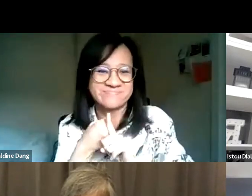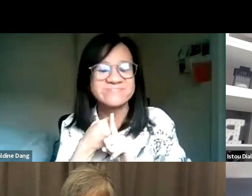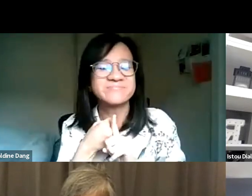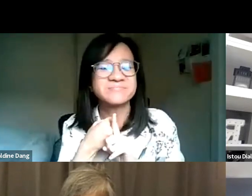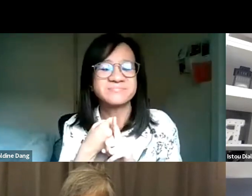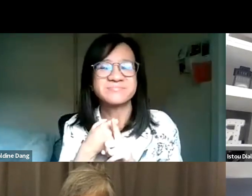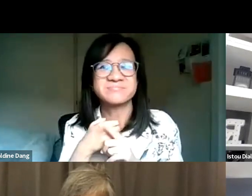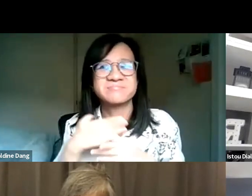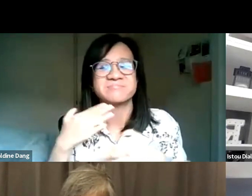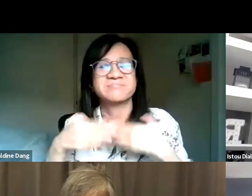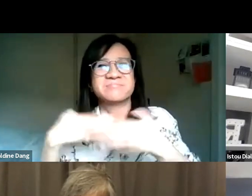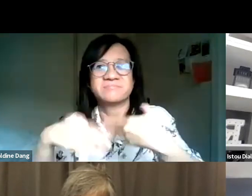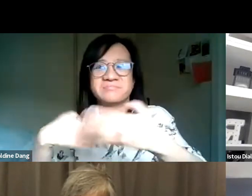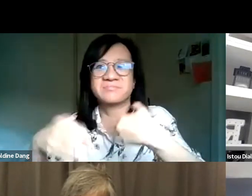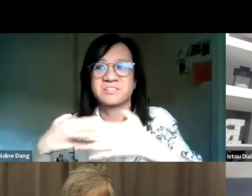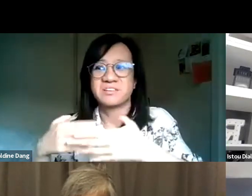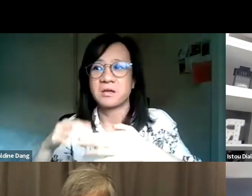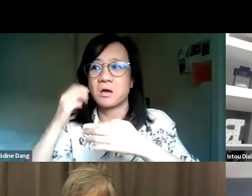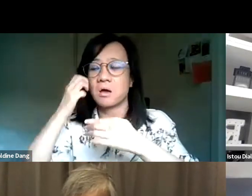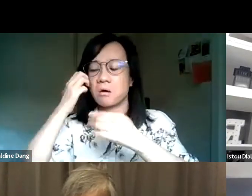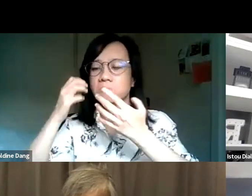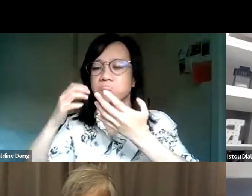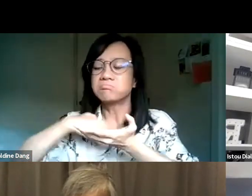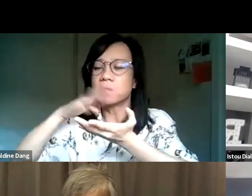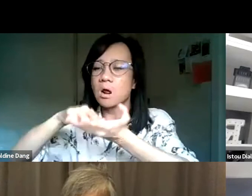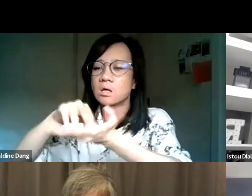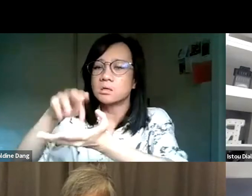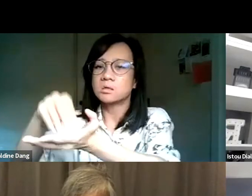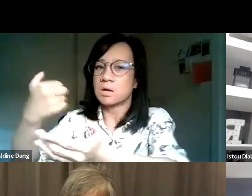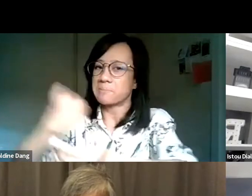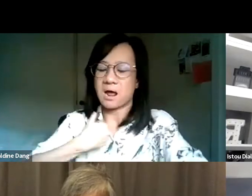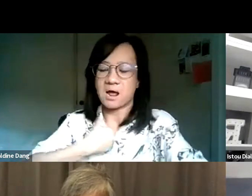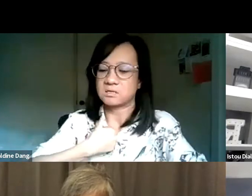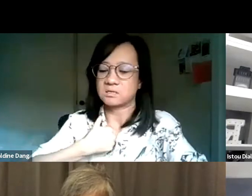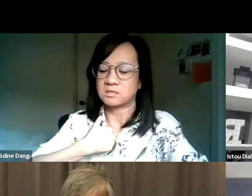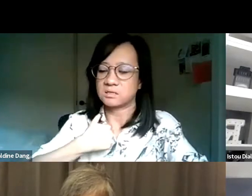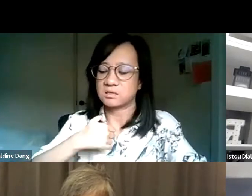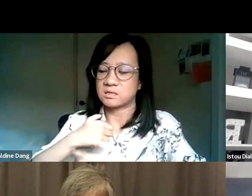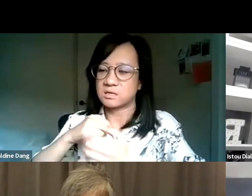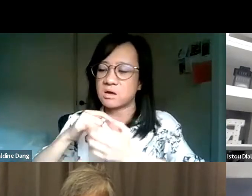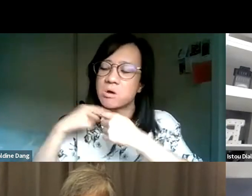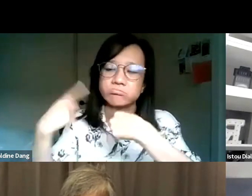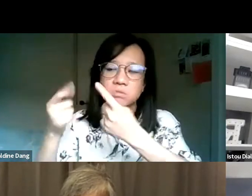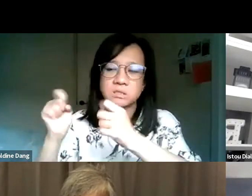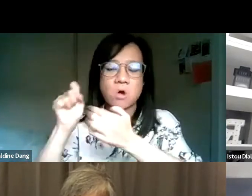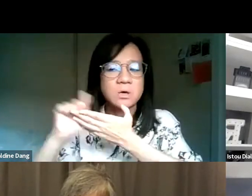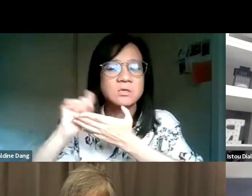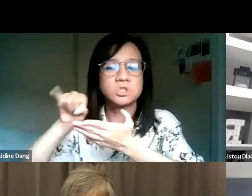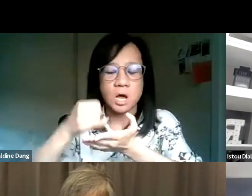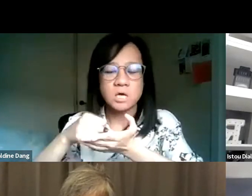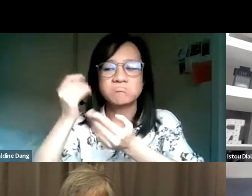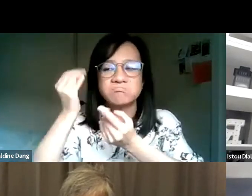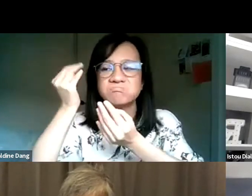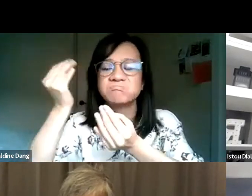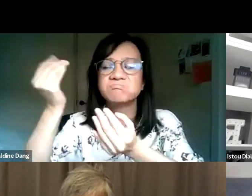who is Asian, and how that has impacted me, and I learned so much about myself doing that